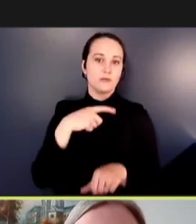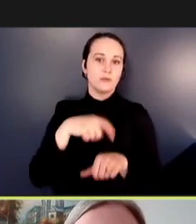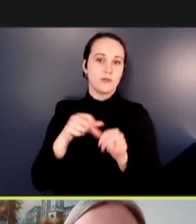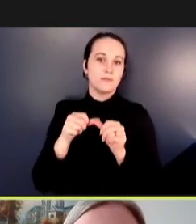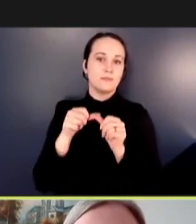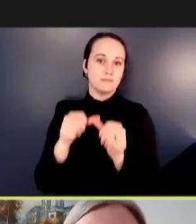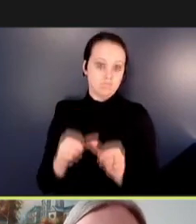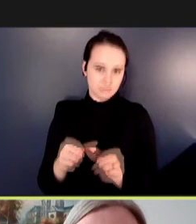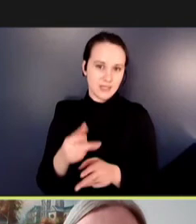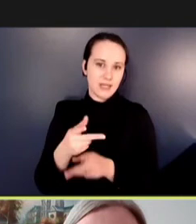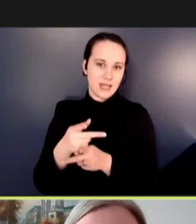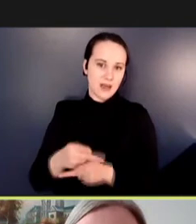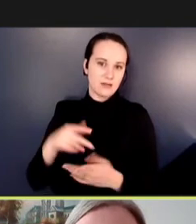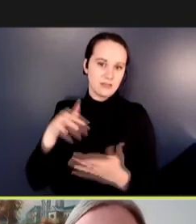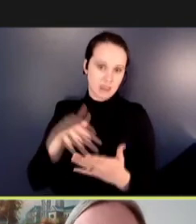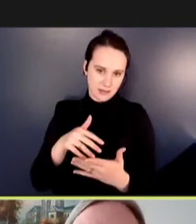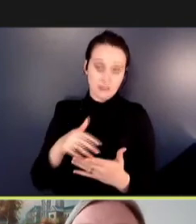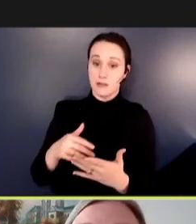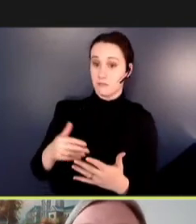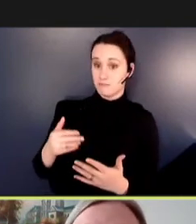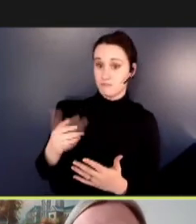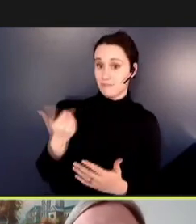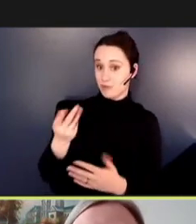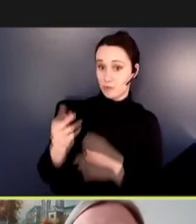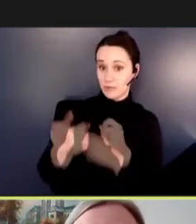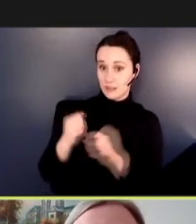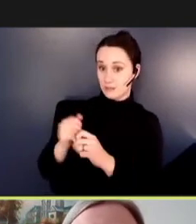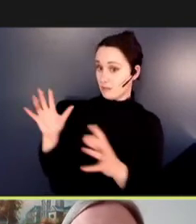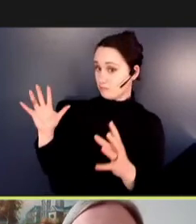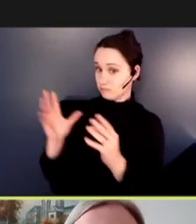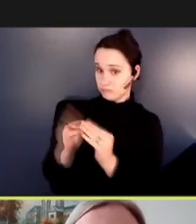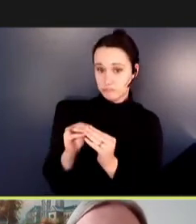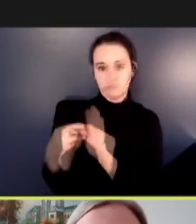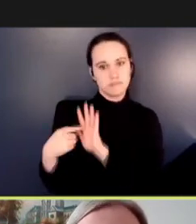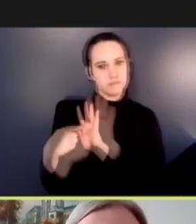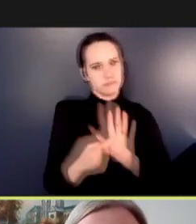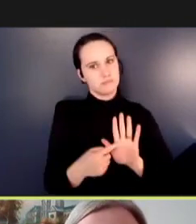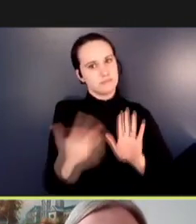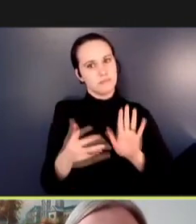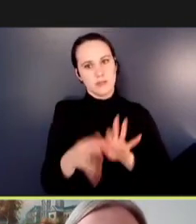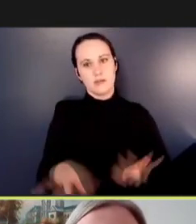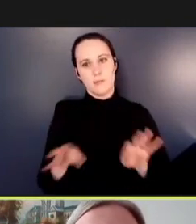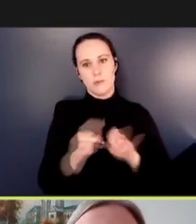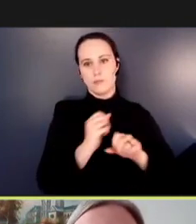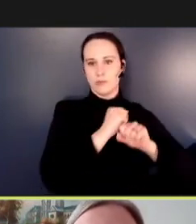the last few years, we've seen how important it is to protect both the residents and the staff in